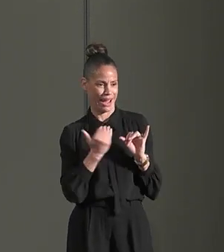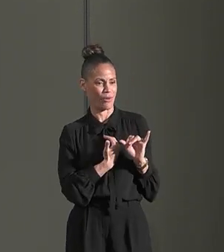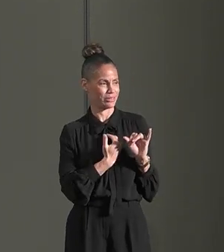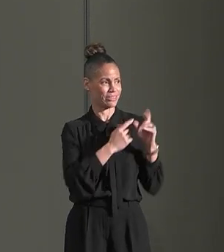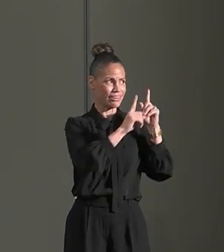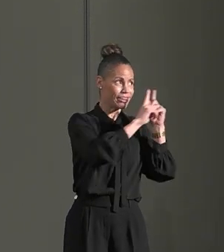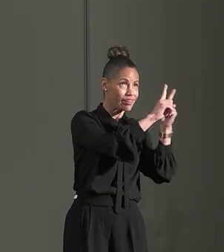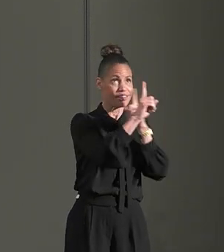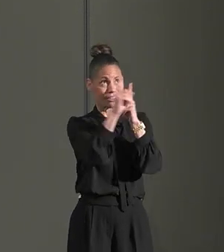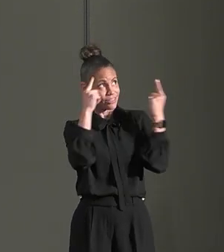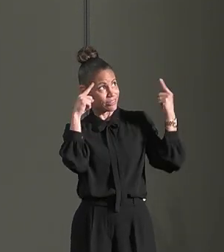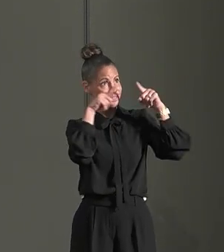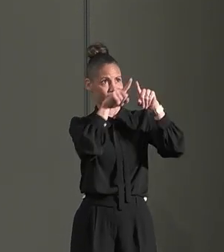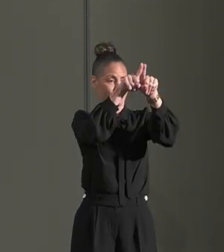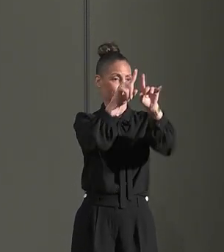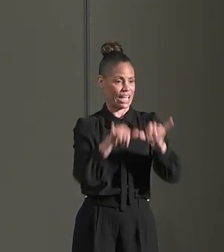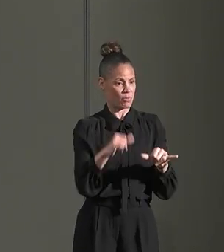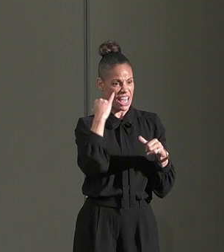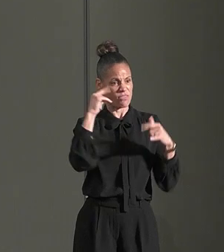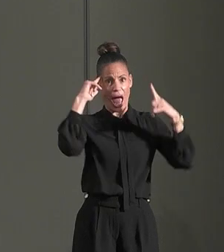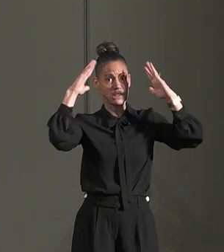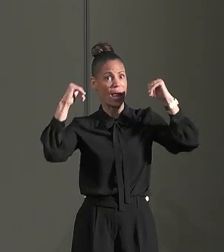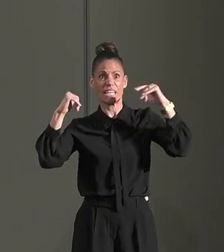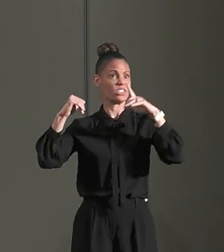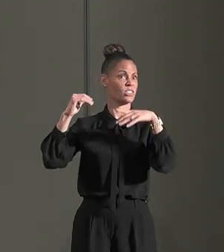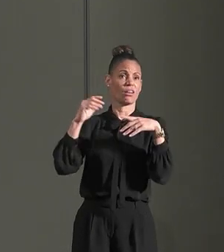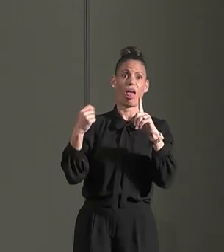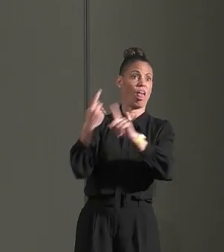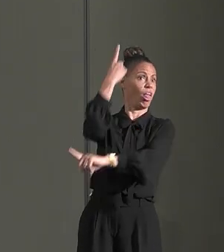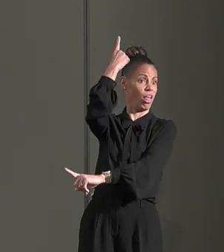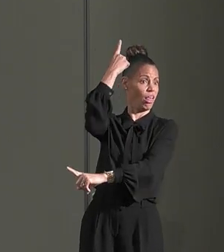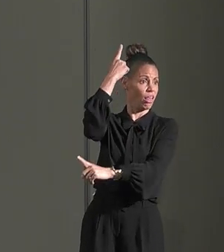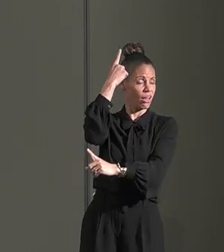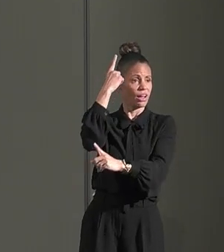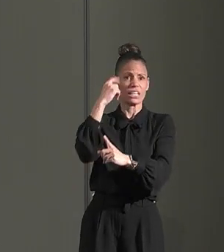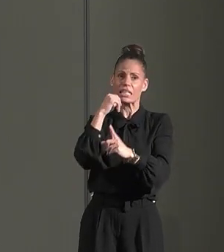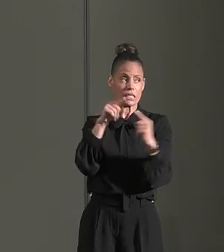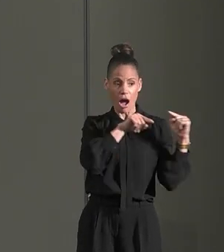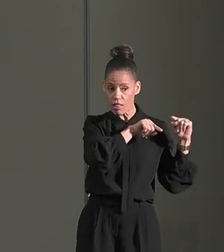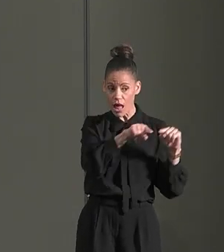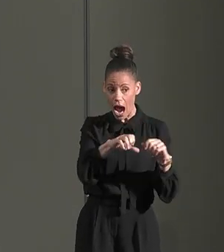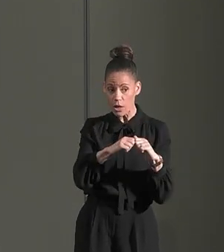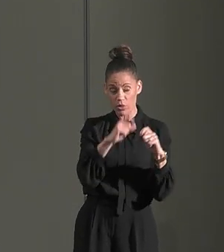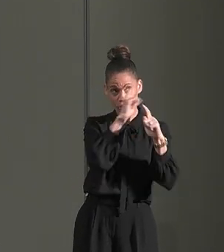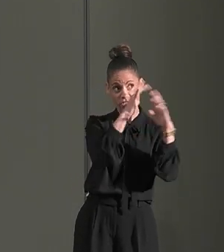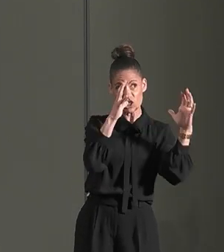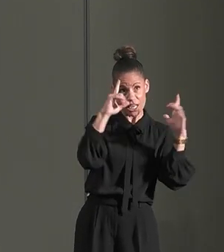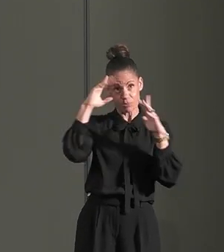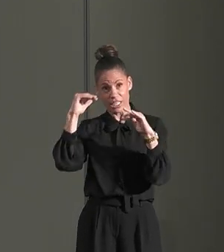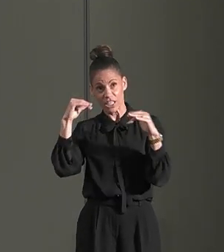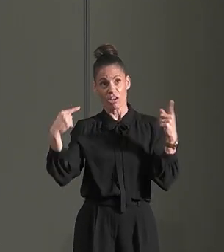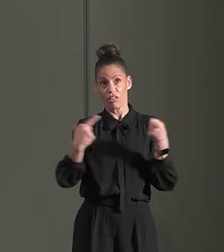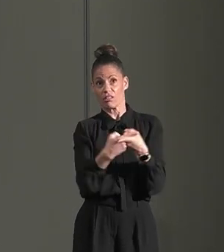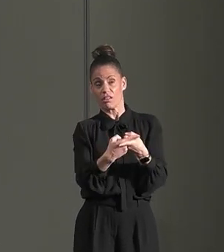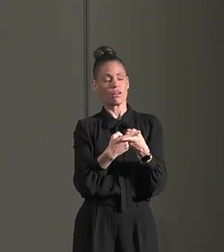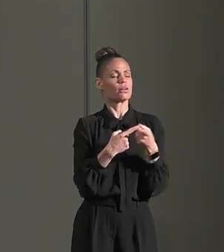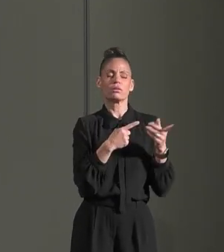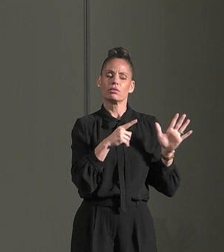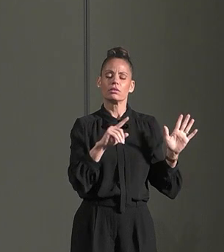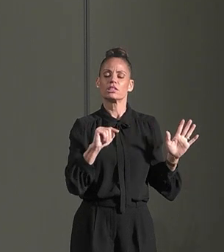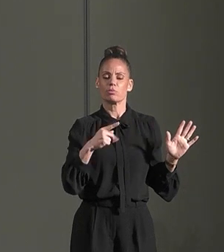get them out of whack and what could be done and it doesn't align with your vision they show us